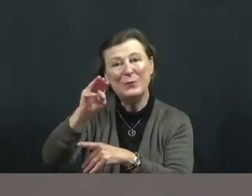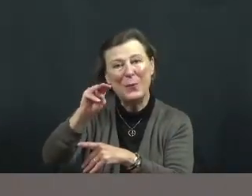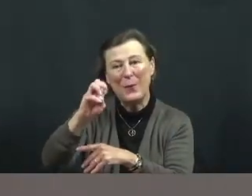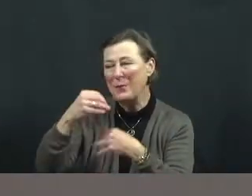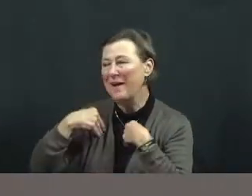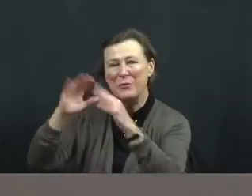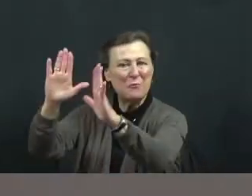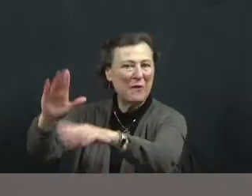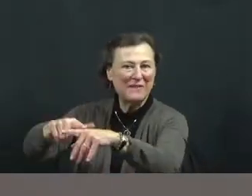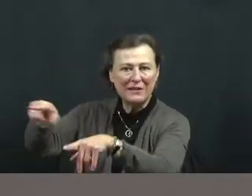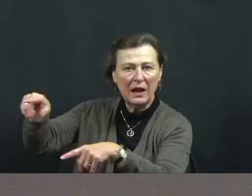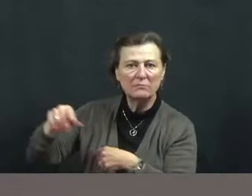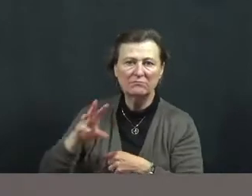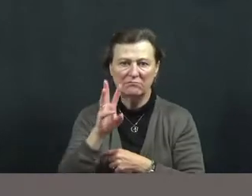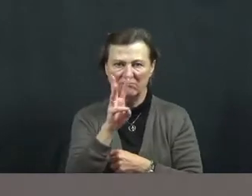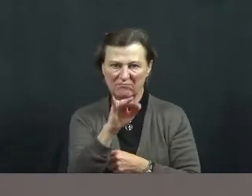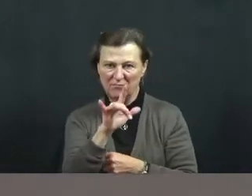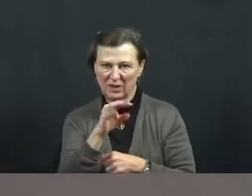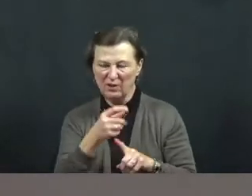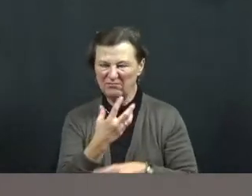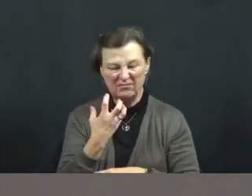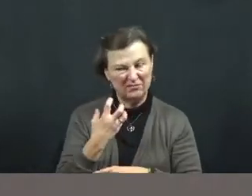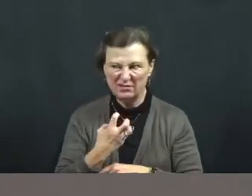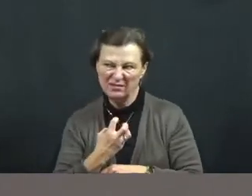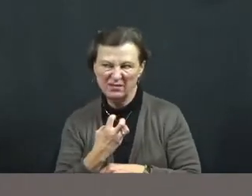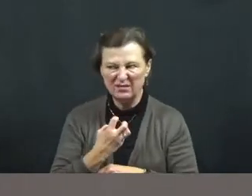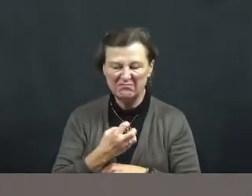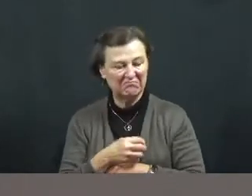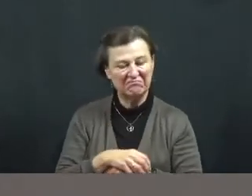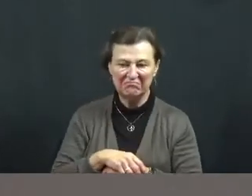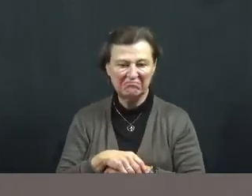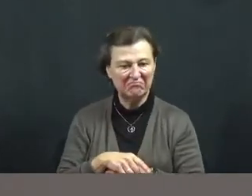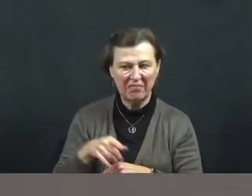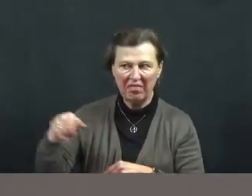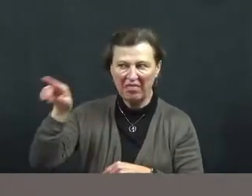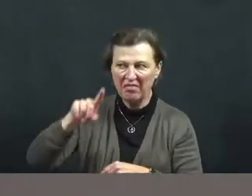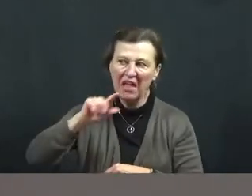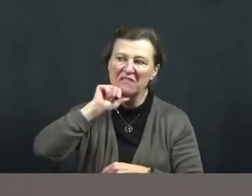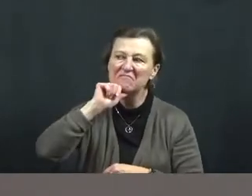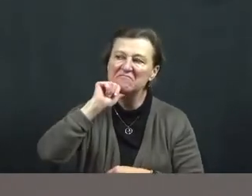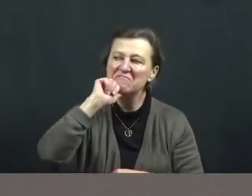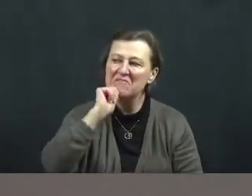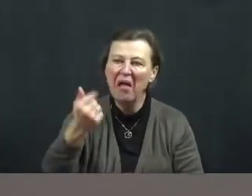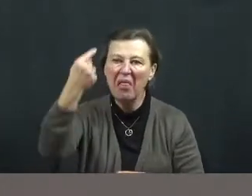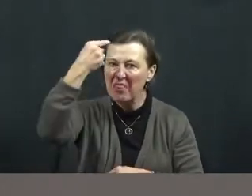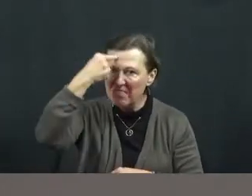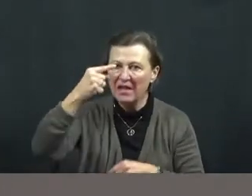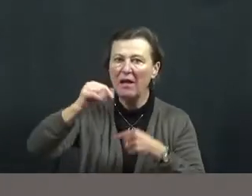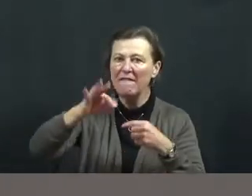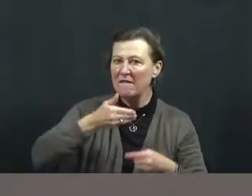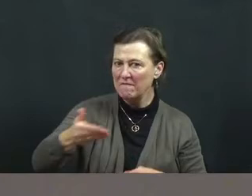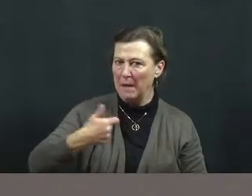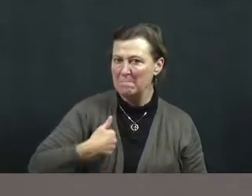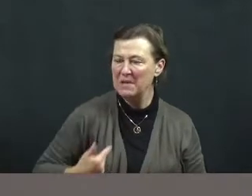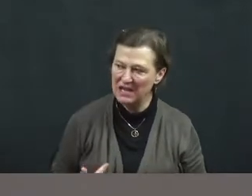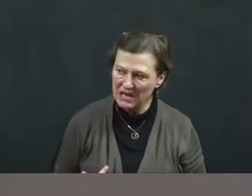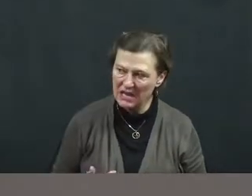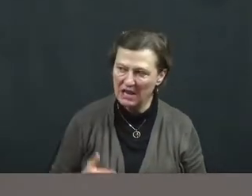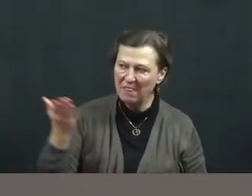But, Willow grumbled to himself, “Why they didn't even think of inviting me over